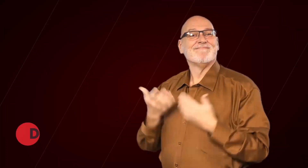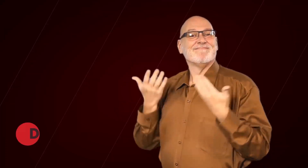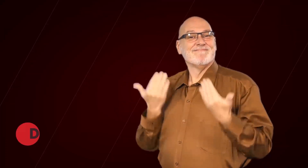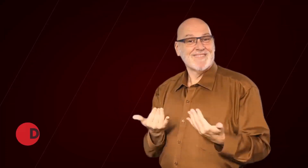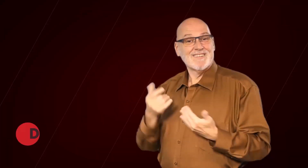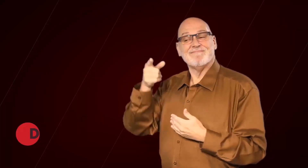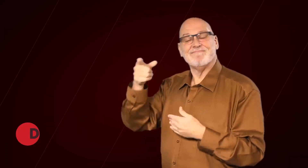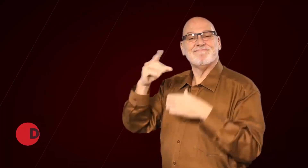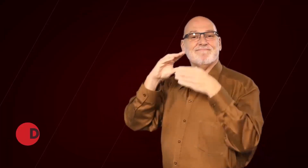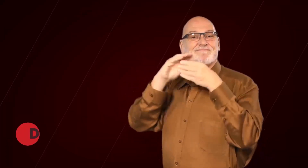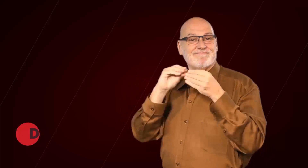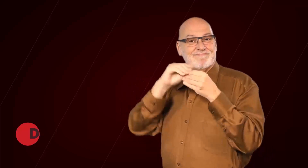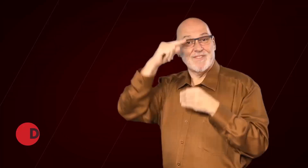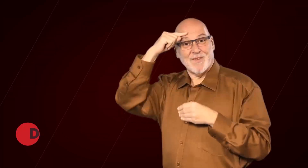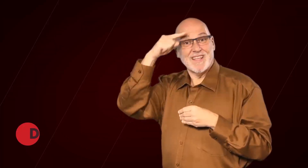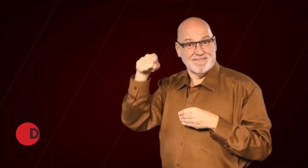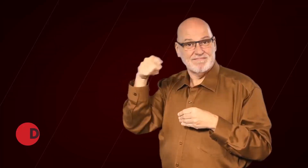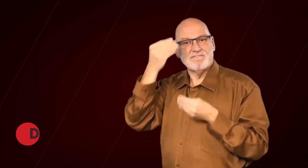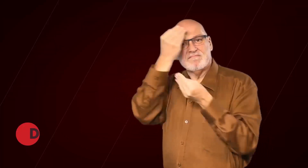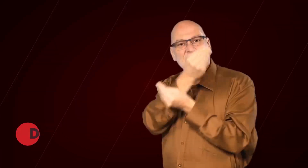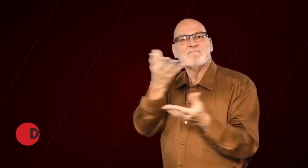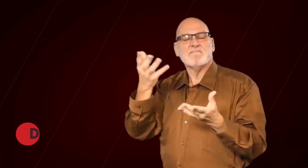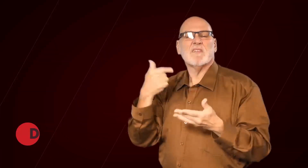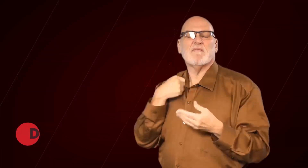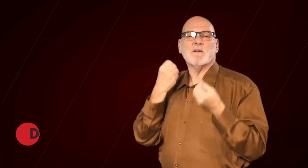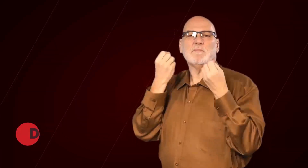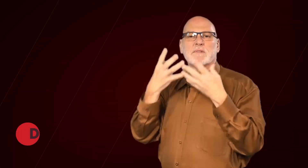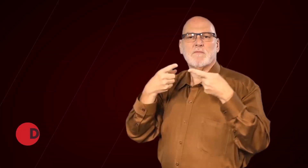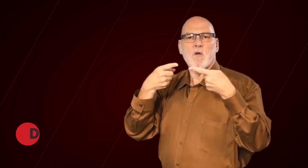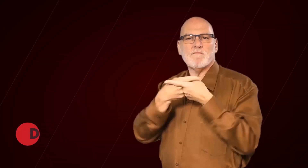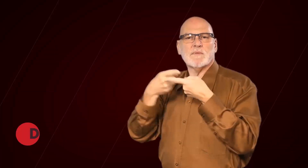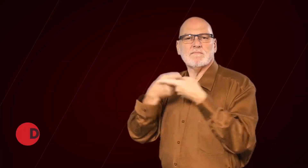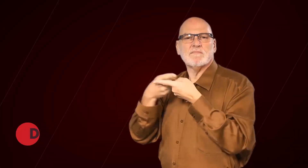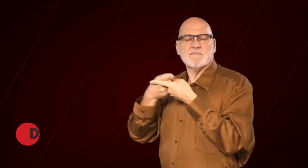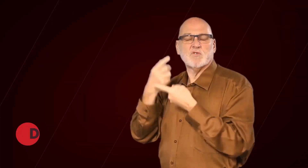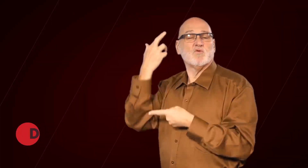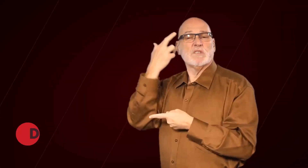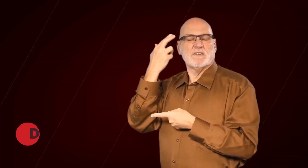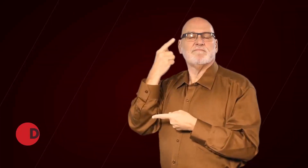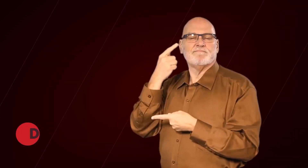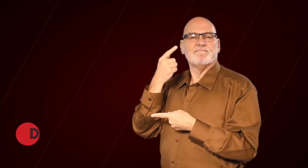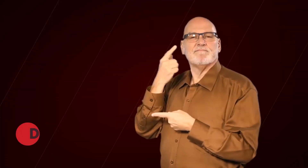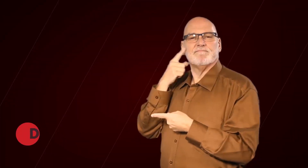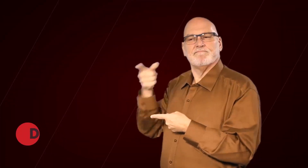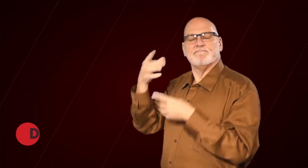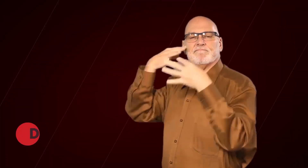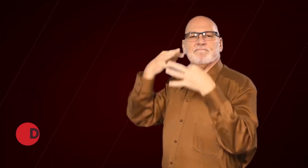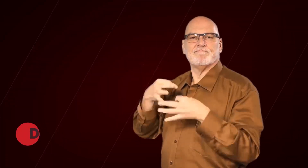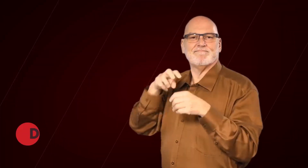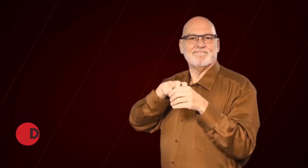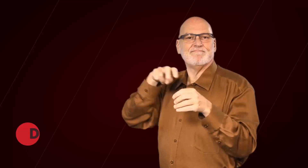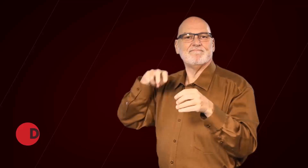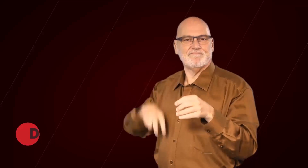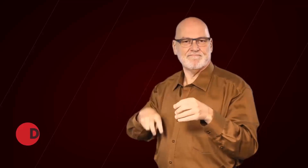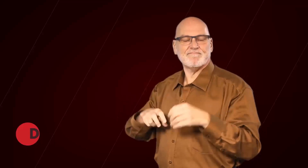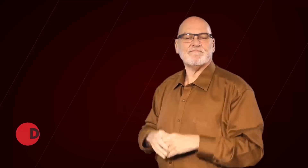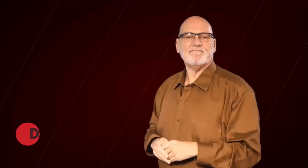In his vlog, Wissam cited a number of conflicts as the reason for resigning.